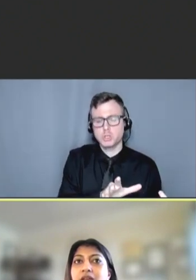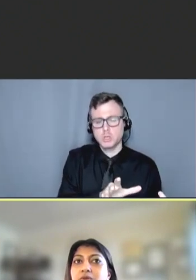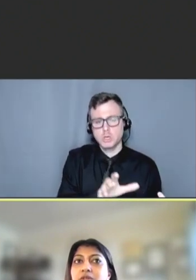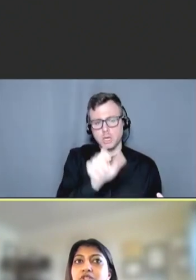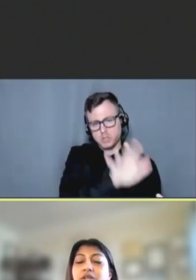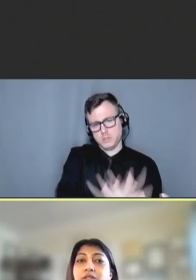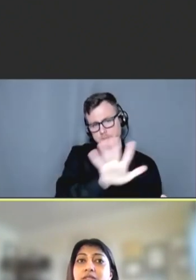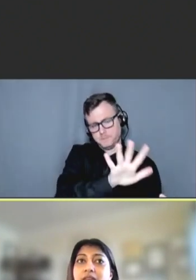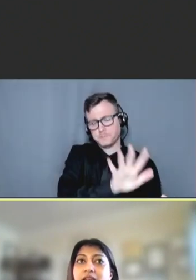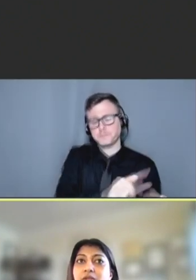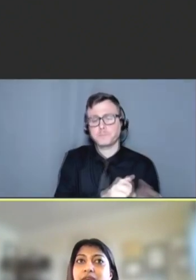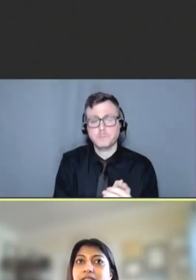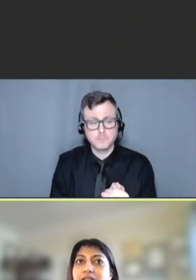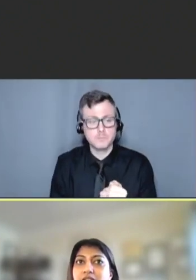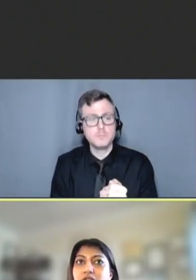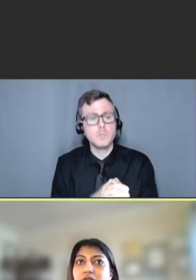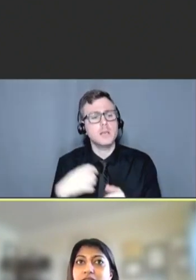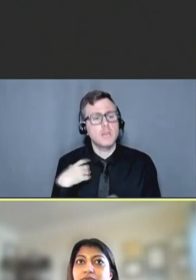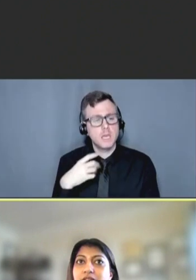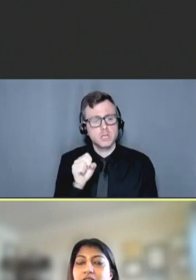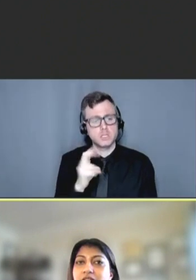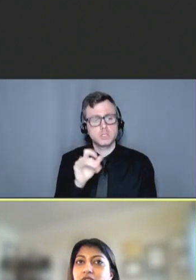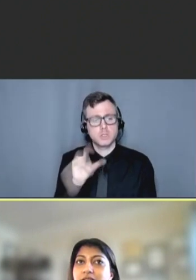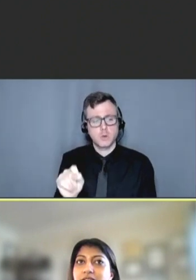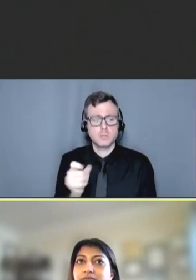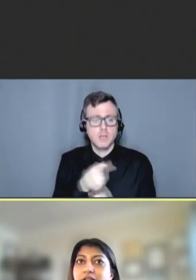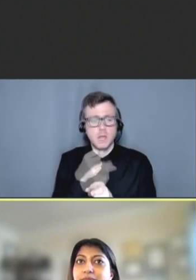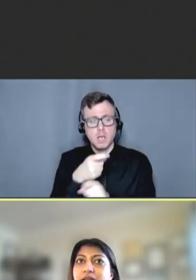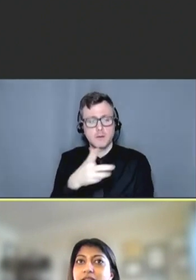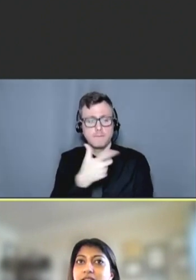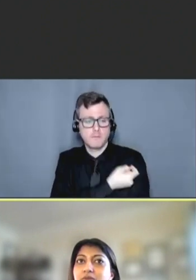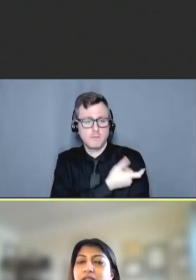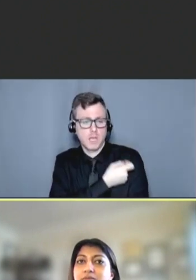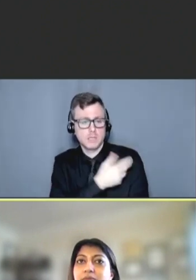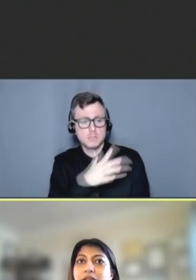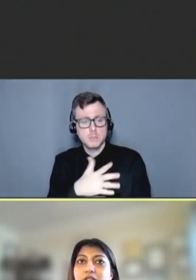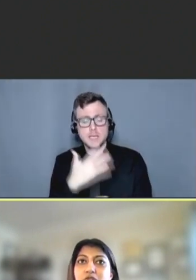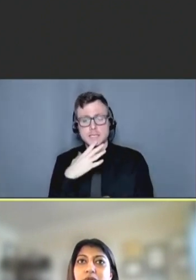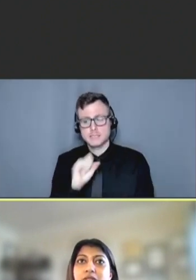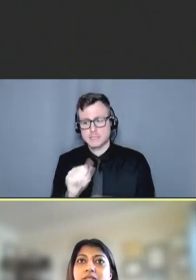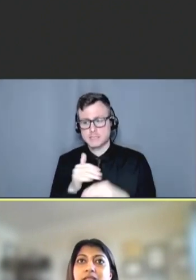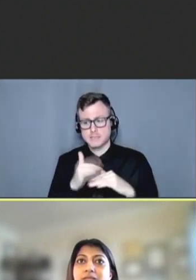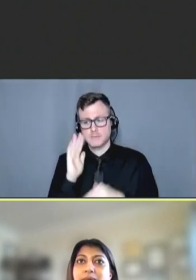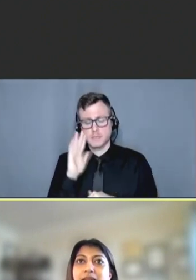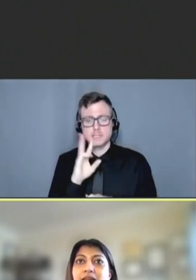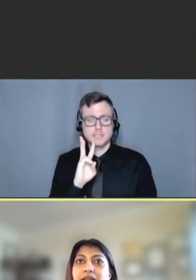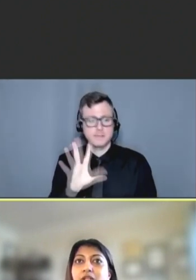annual vaccination rates for the age 65-plus as well as public insurance, Hispanic, and